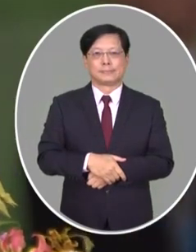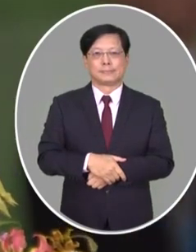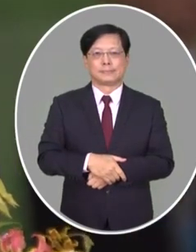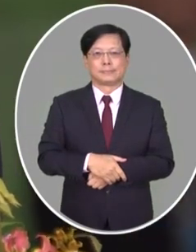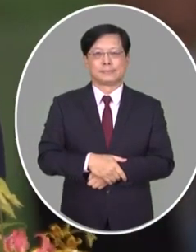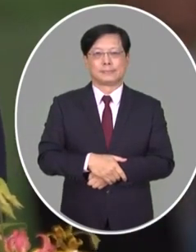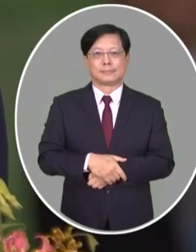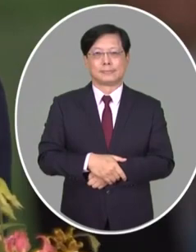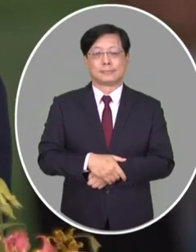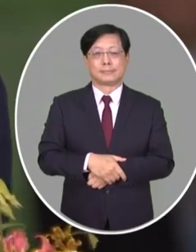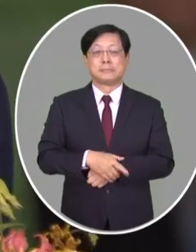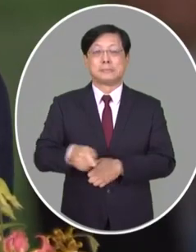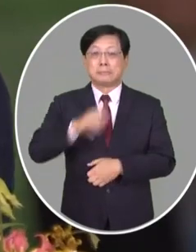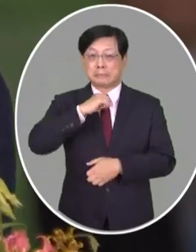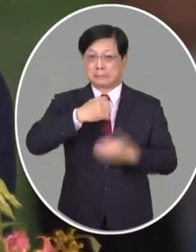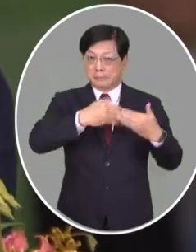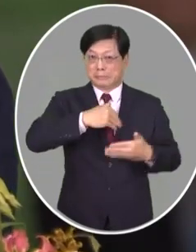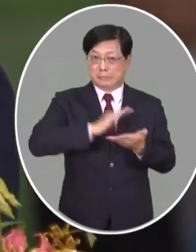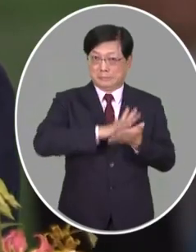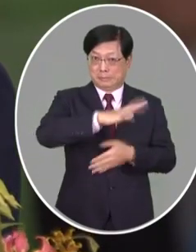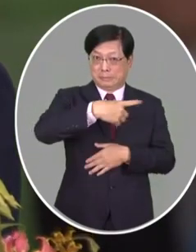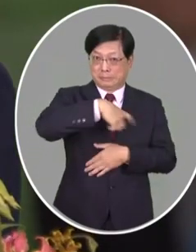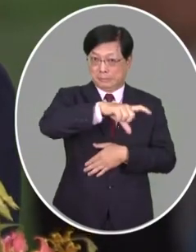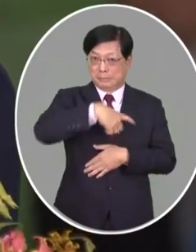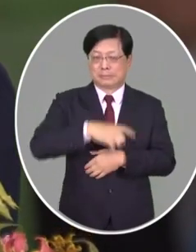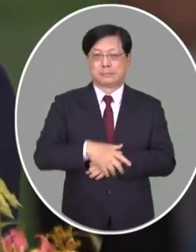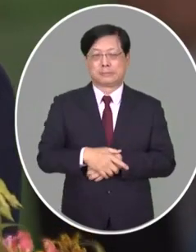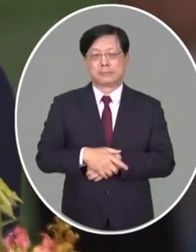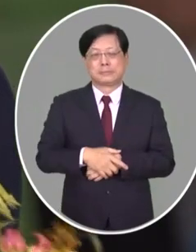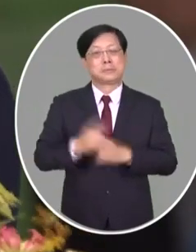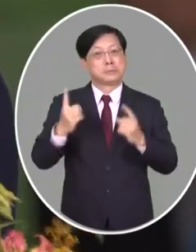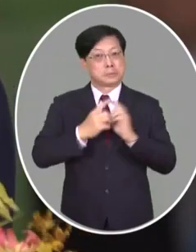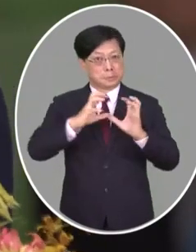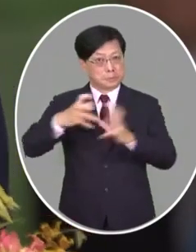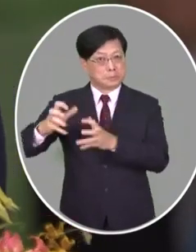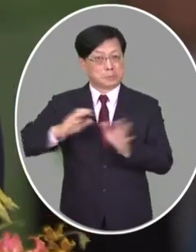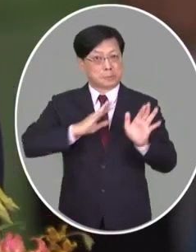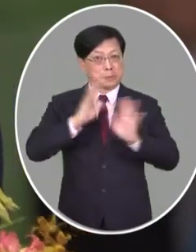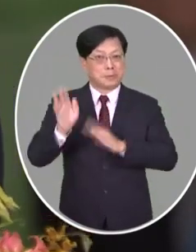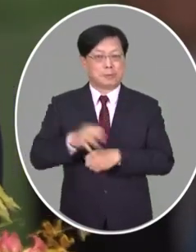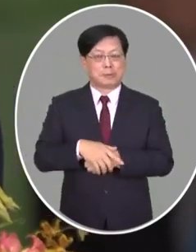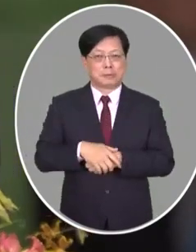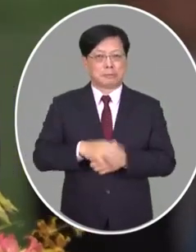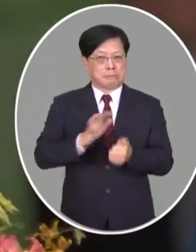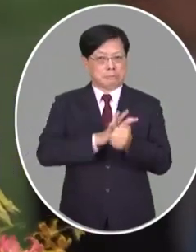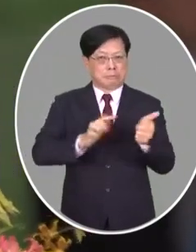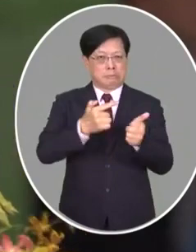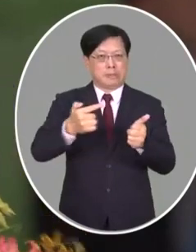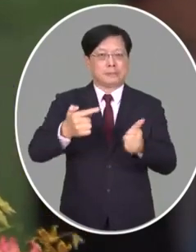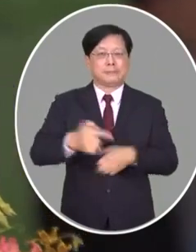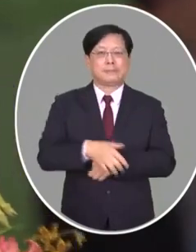the Taiwan Strait will have a decisive impact on the world situation.